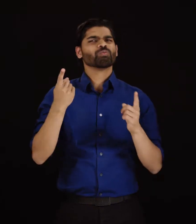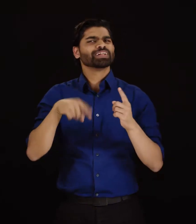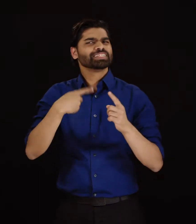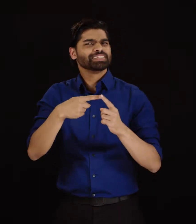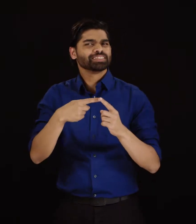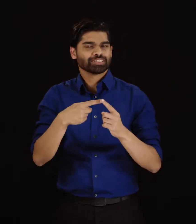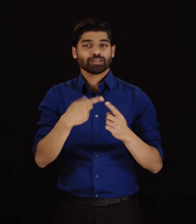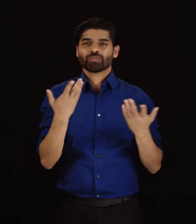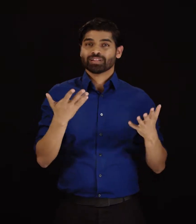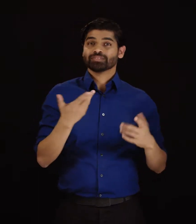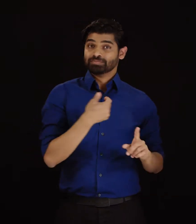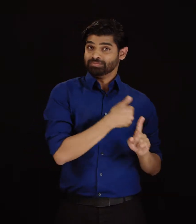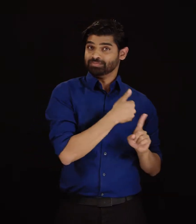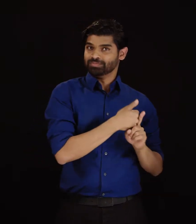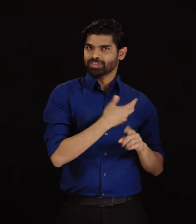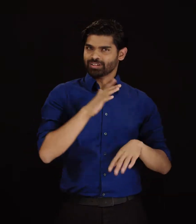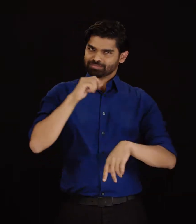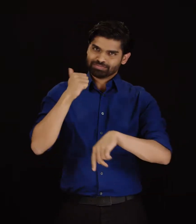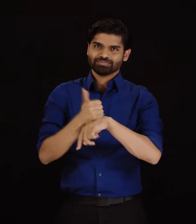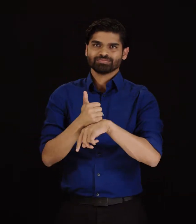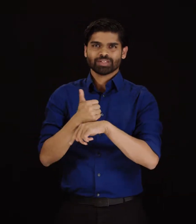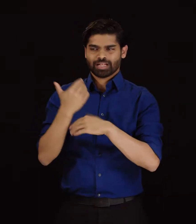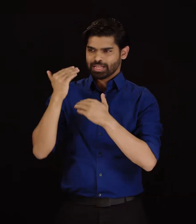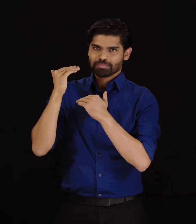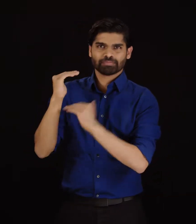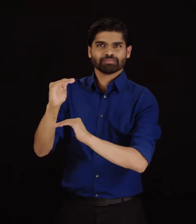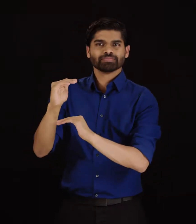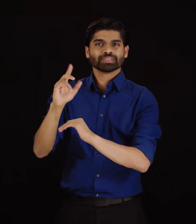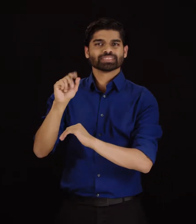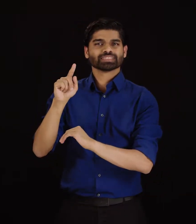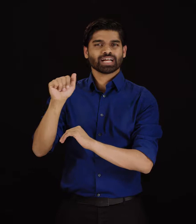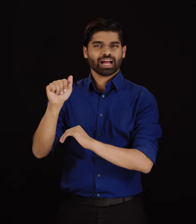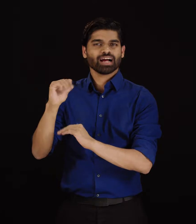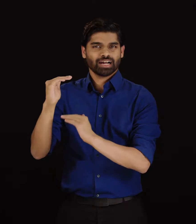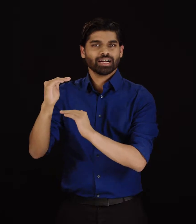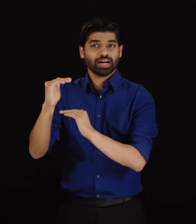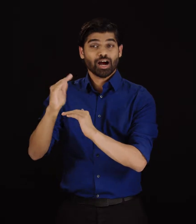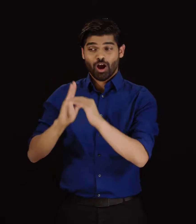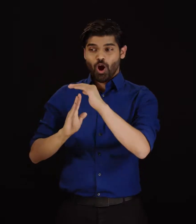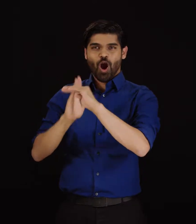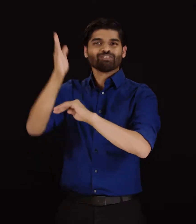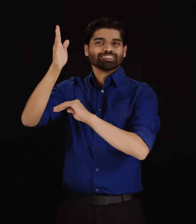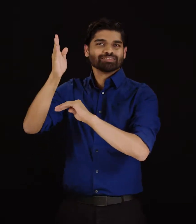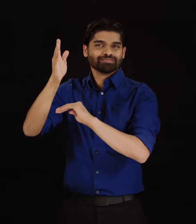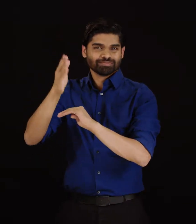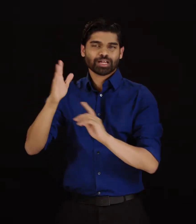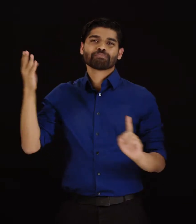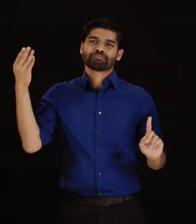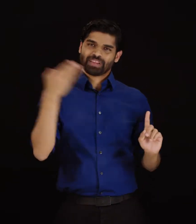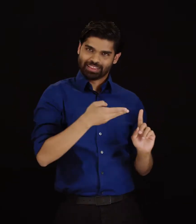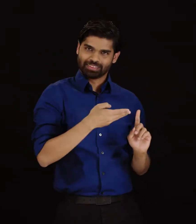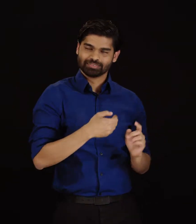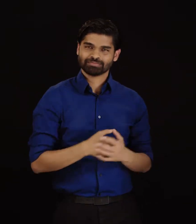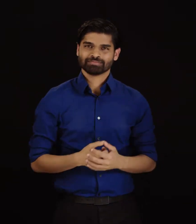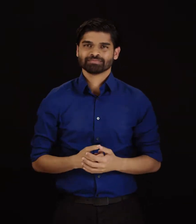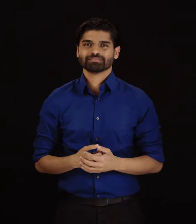services in their monthly plan, travel pack, or data add-on. The customer is charged a per-use fee for the extra data